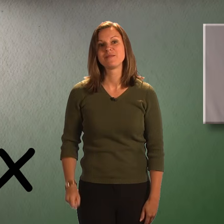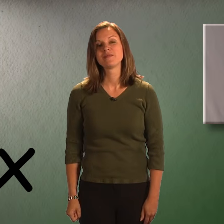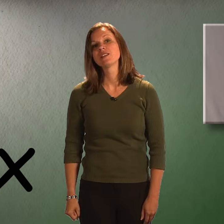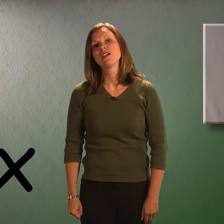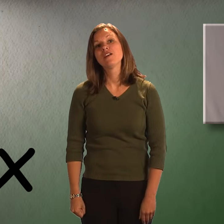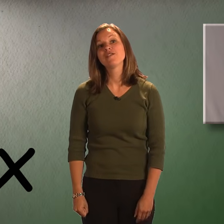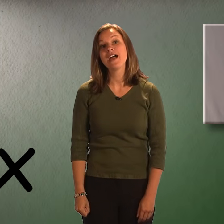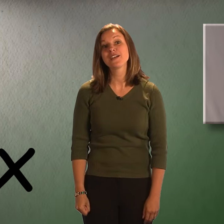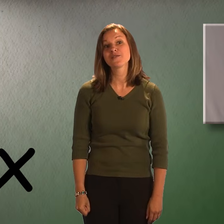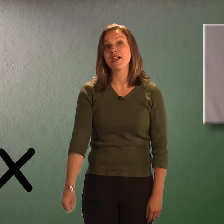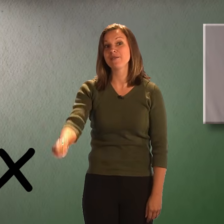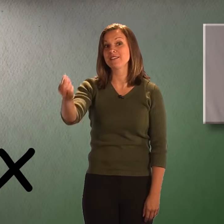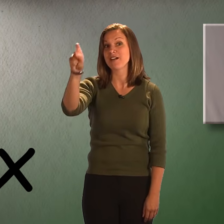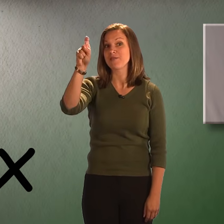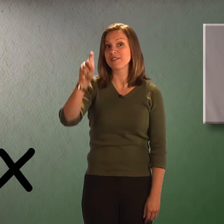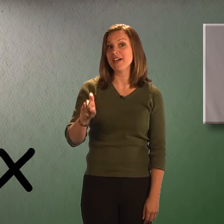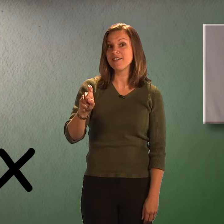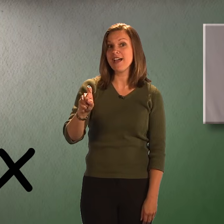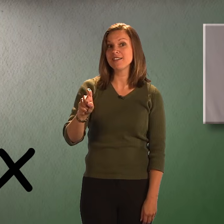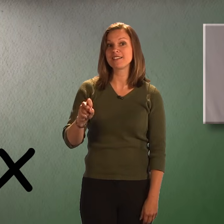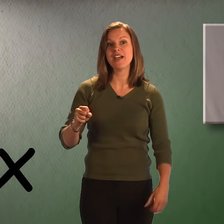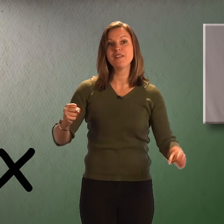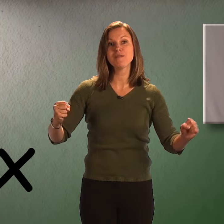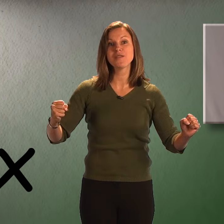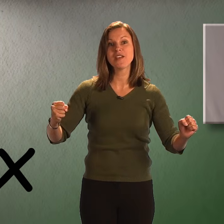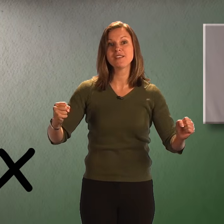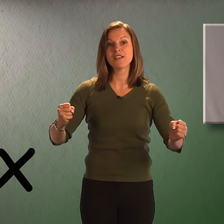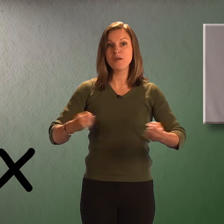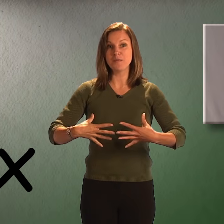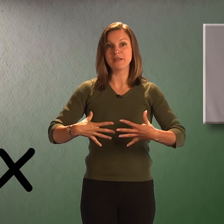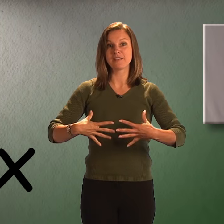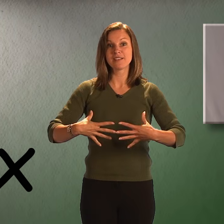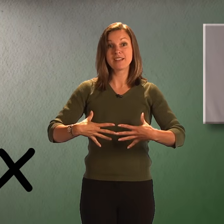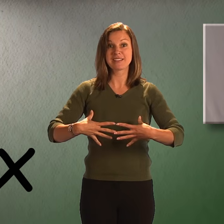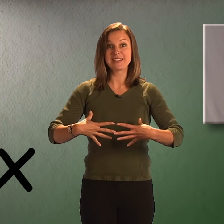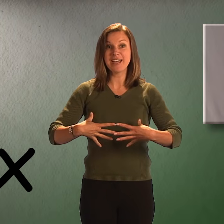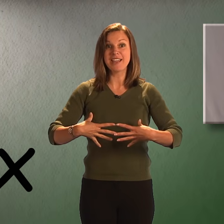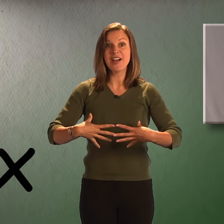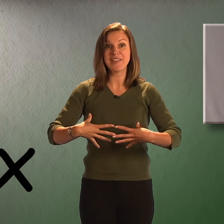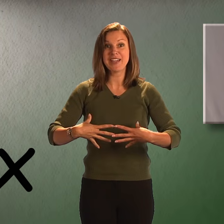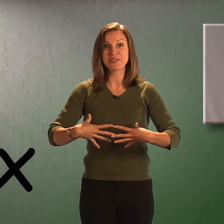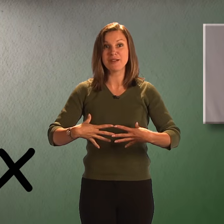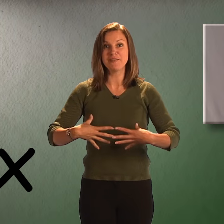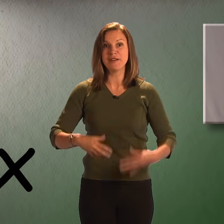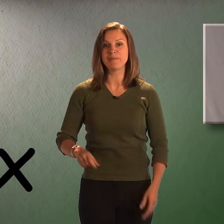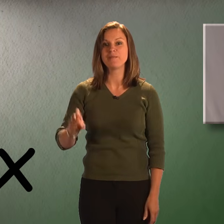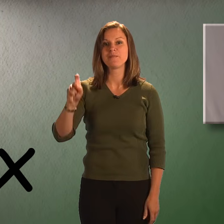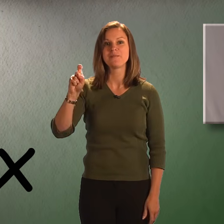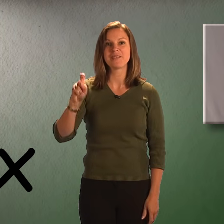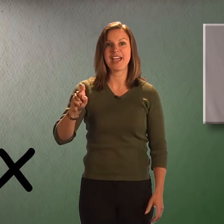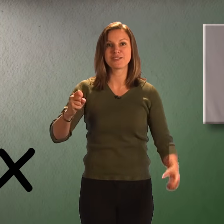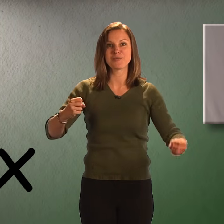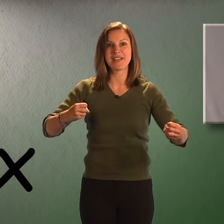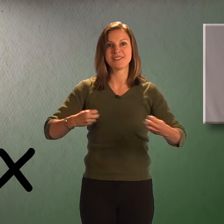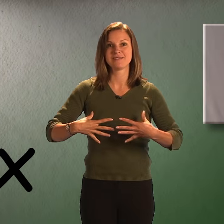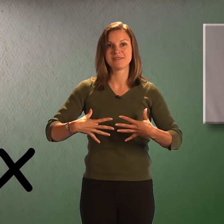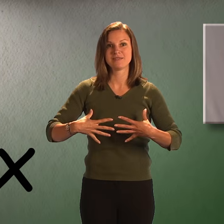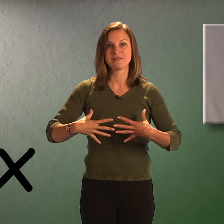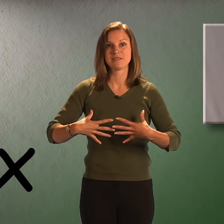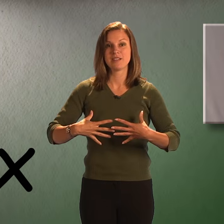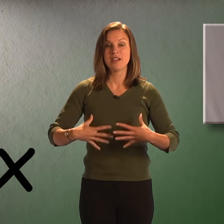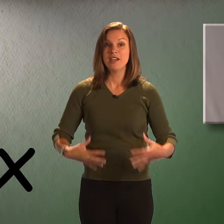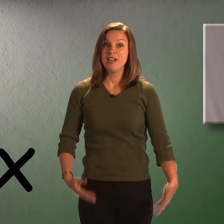For "X-Ray" we start with the letter "x" and then both hands open, like the light on the x-ray film. "X-Ray"